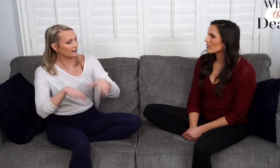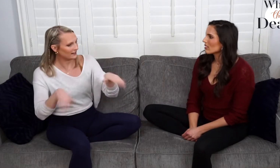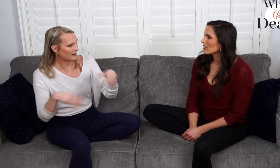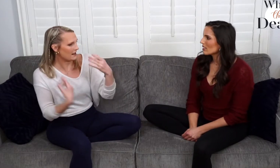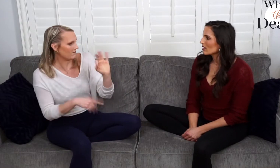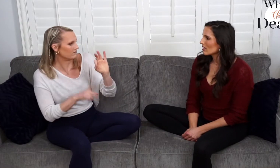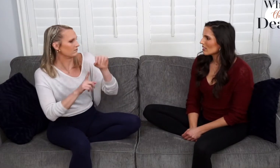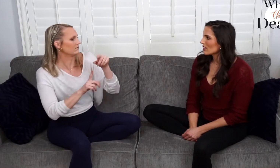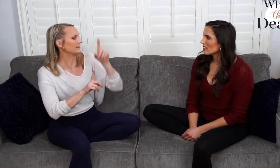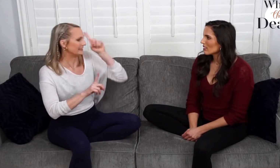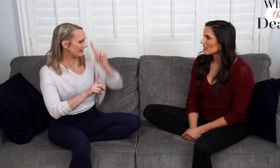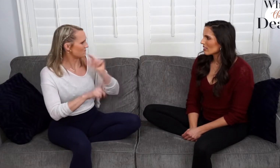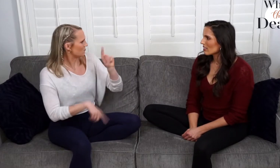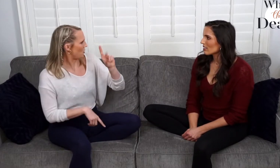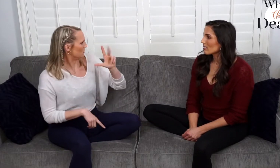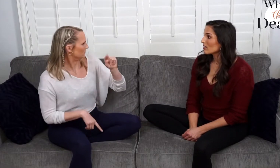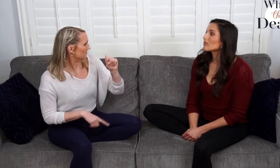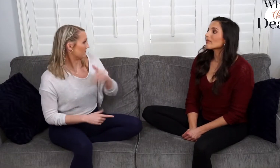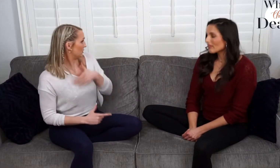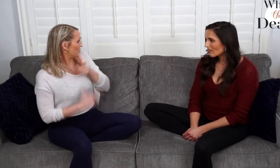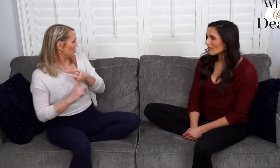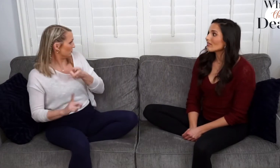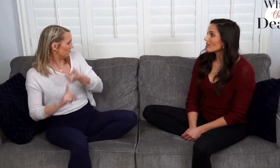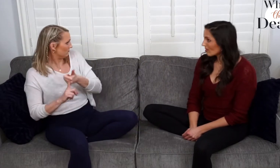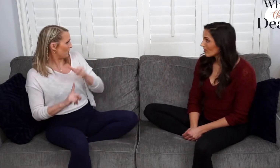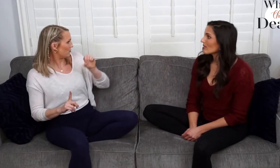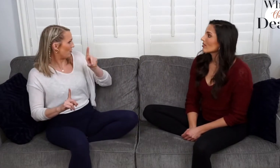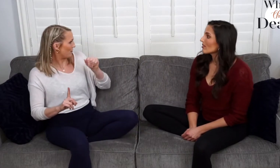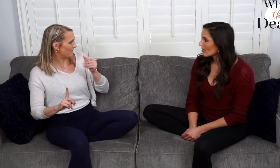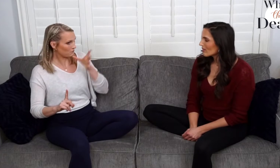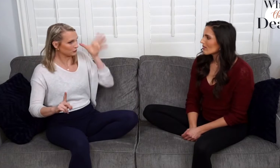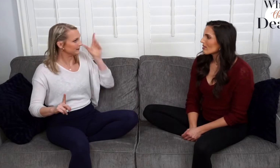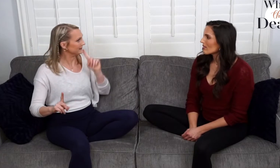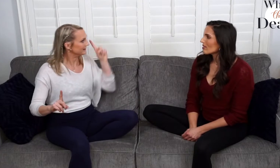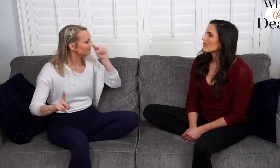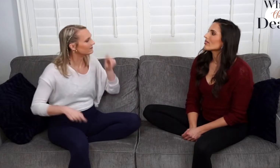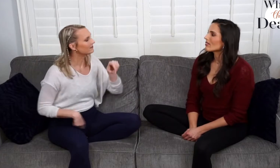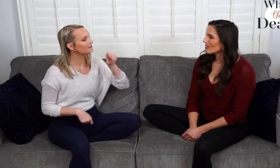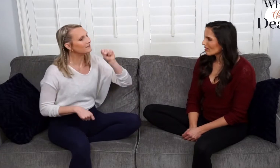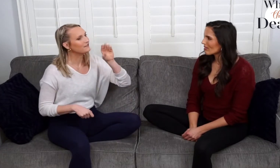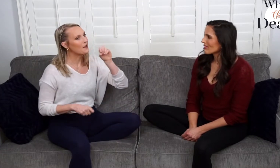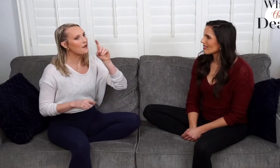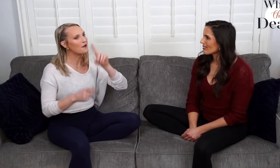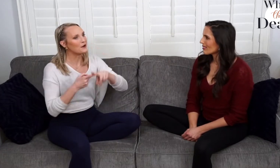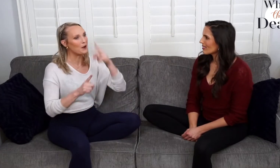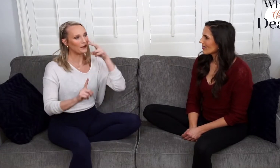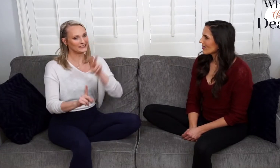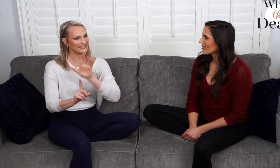Children Of Deaf Adults. My sister's actually a CODA because my parents are Deaf. So it's always